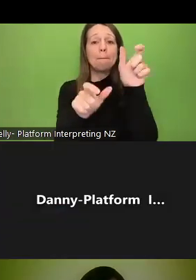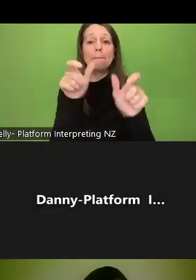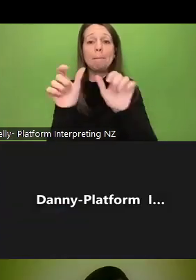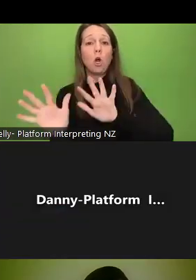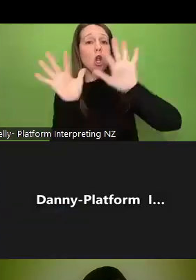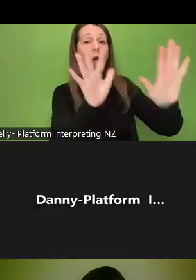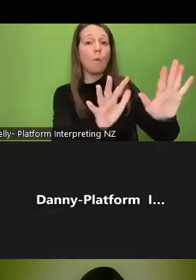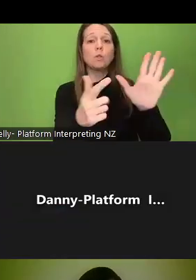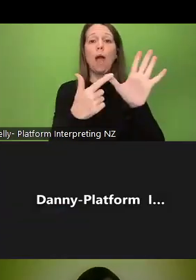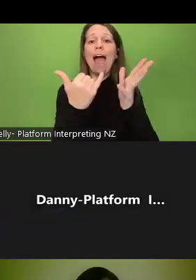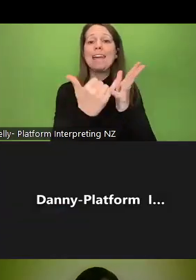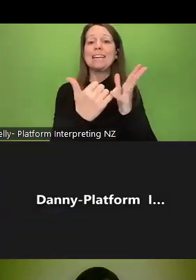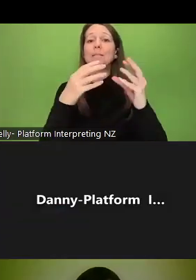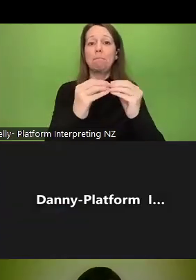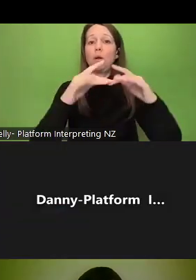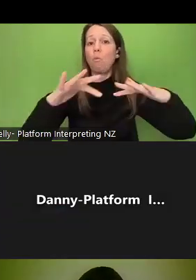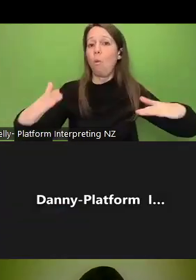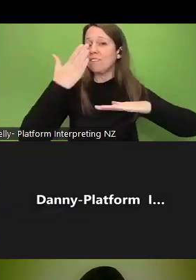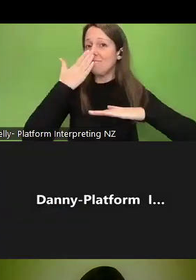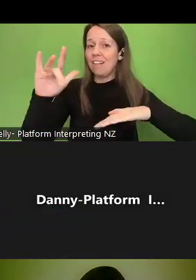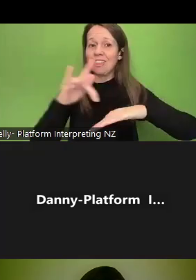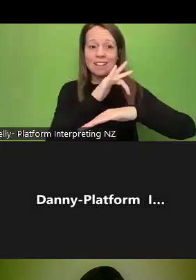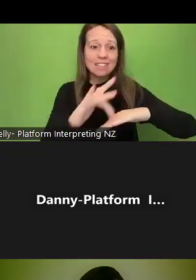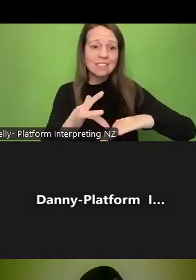and also includes information about building access and amenities.